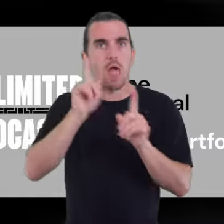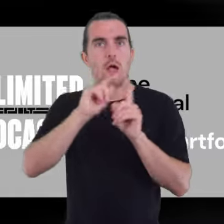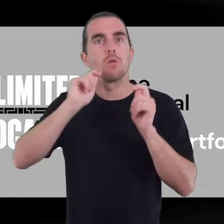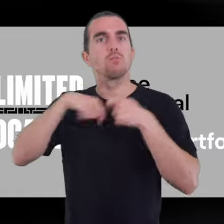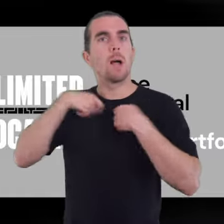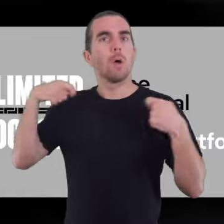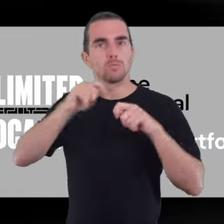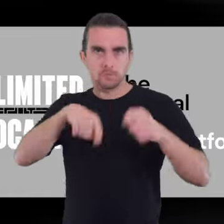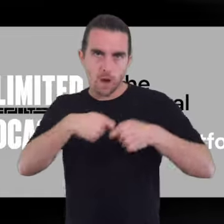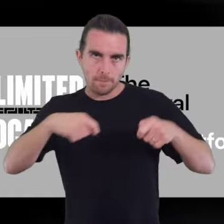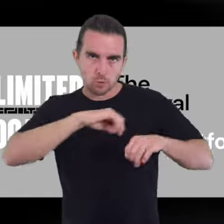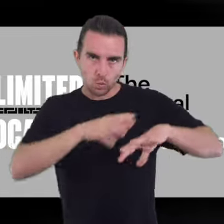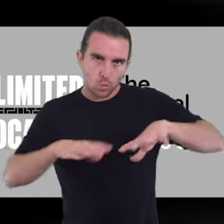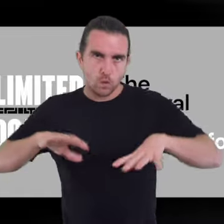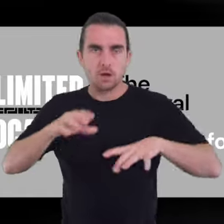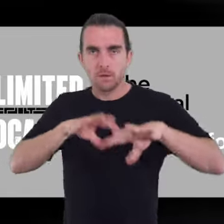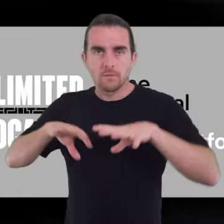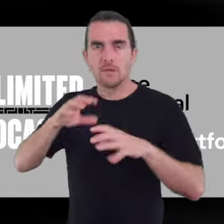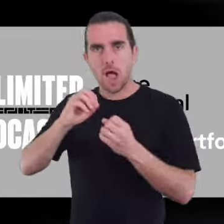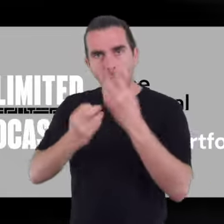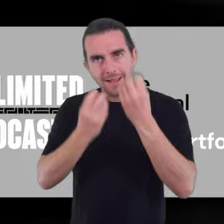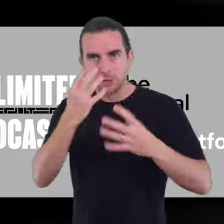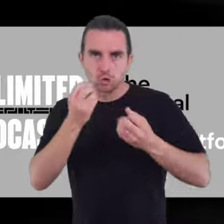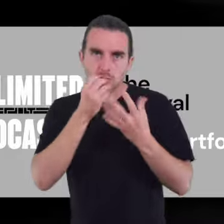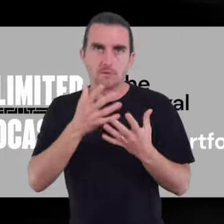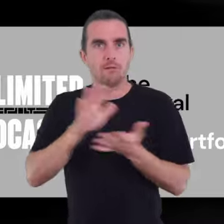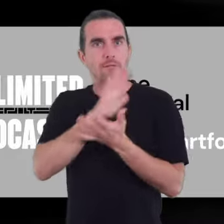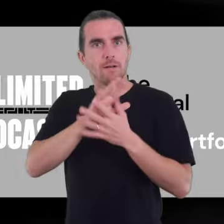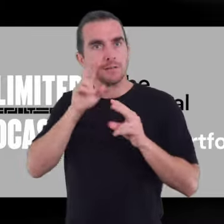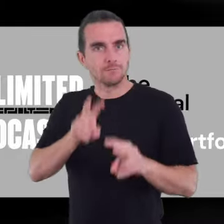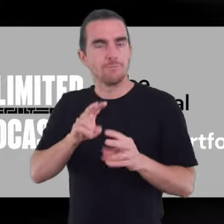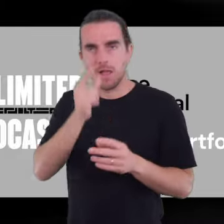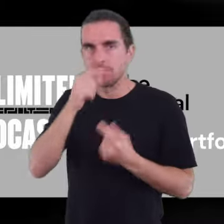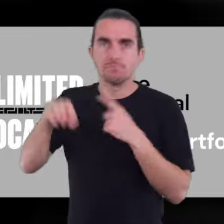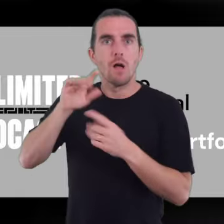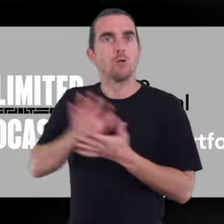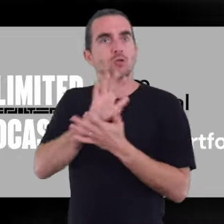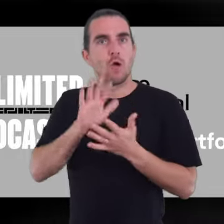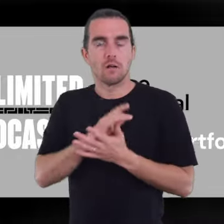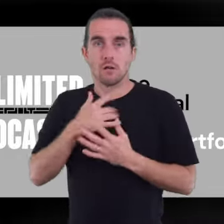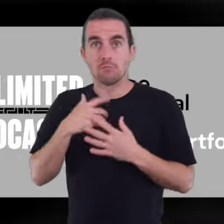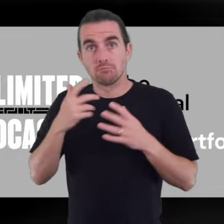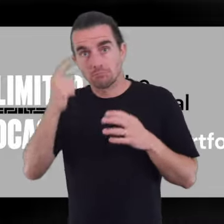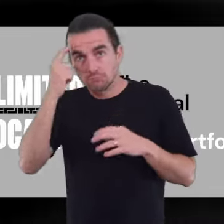and animate, so very much for the viewer just to kind of enjoy. I kind of designed all these things